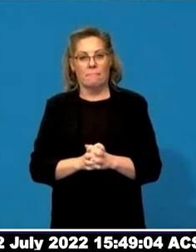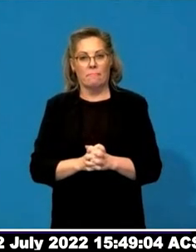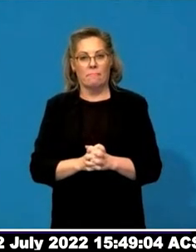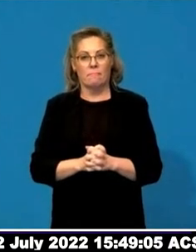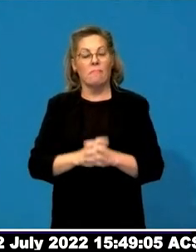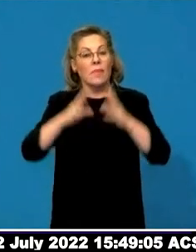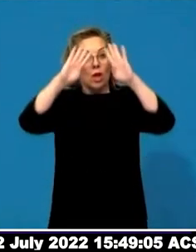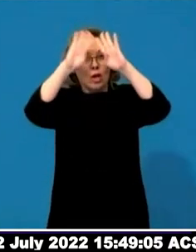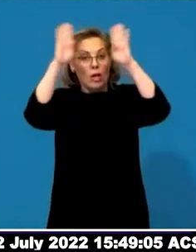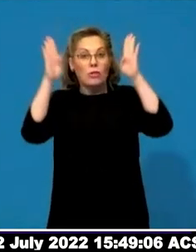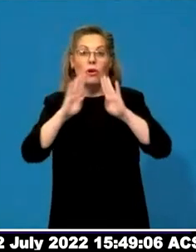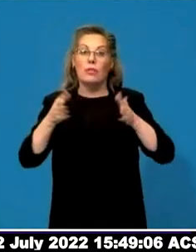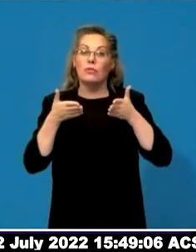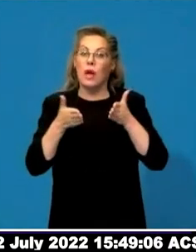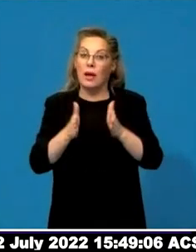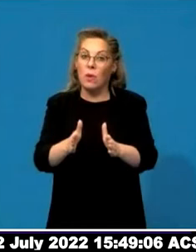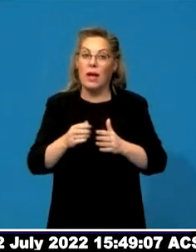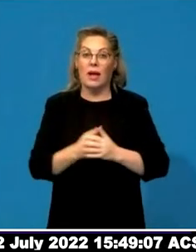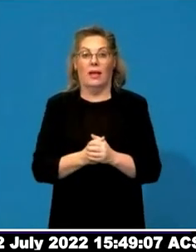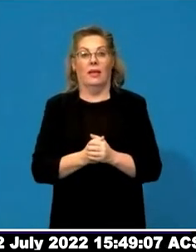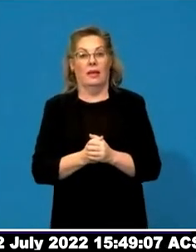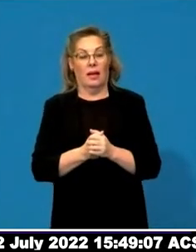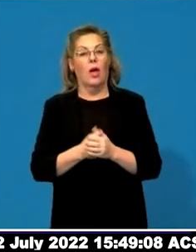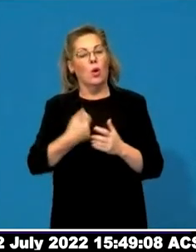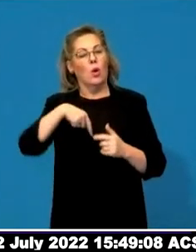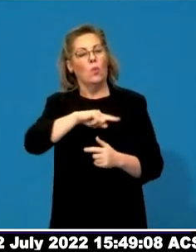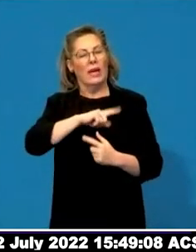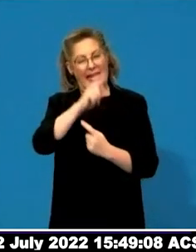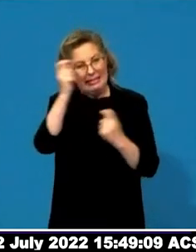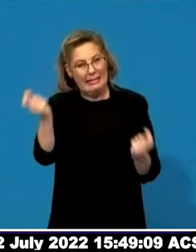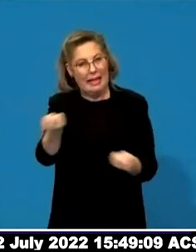to acknowledge the coming of the light and, in particular, the celebrations